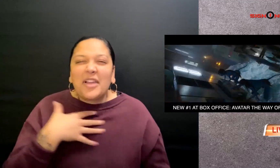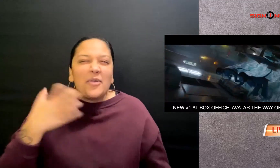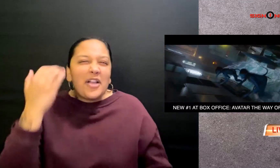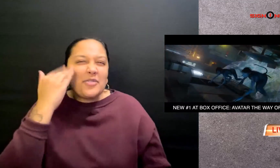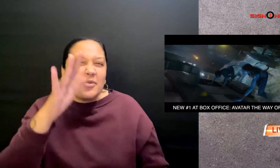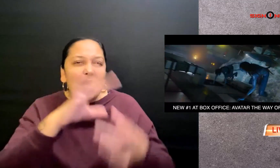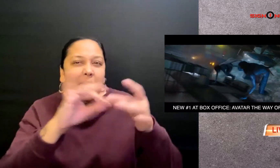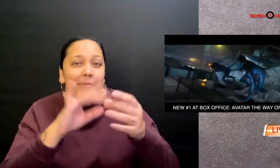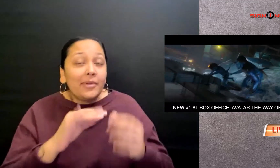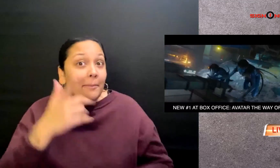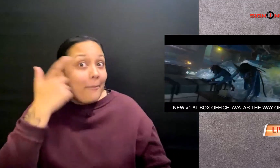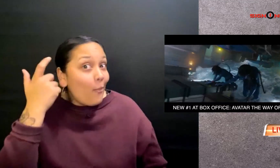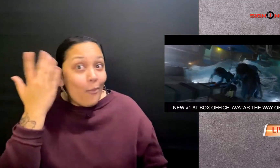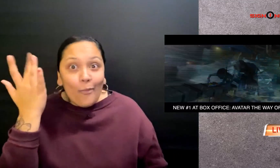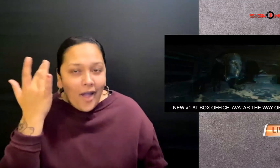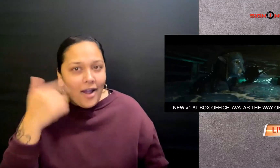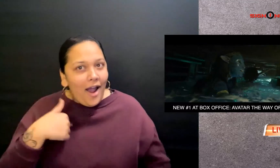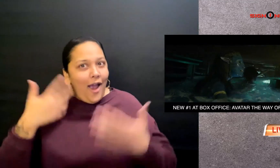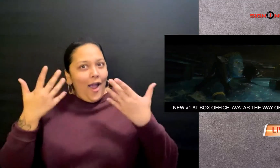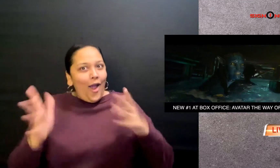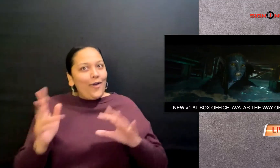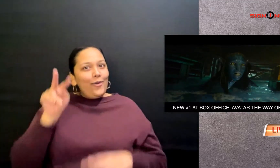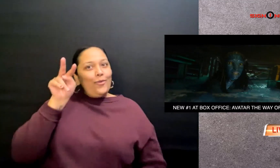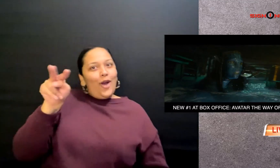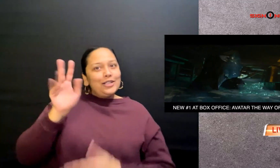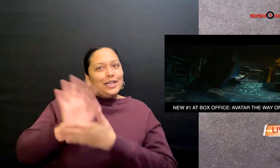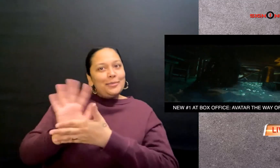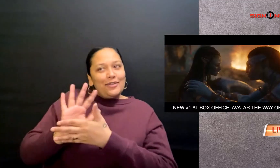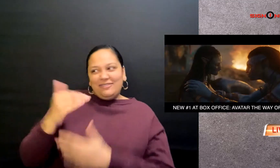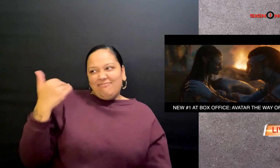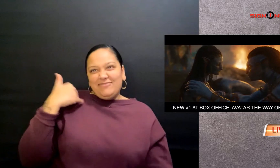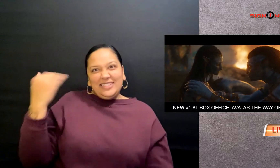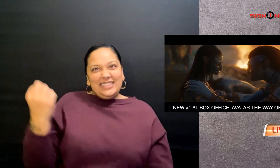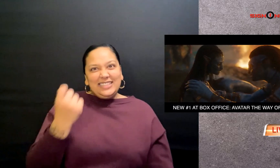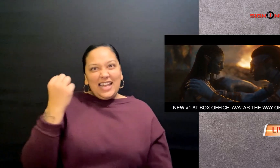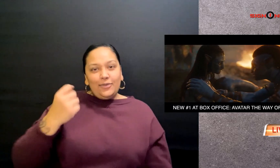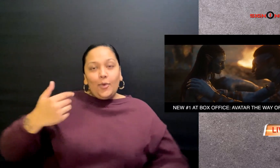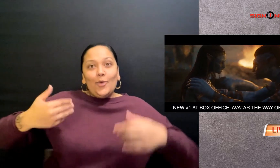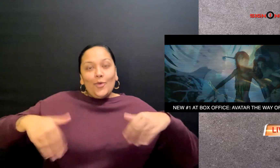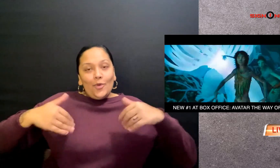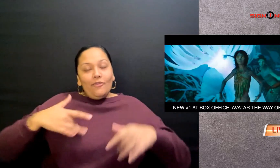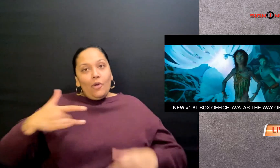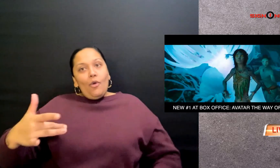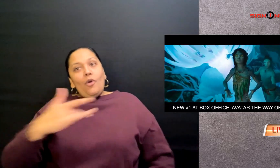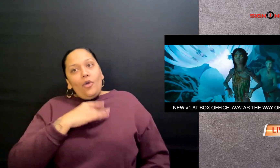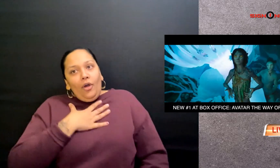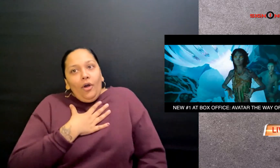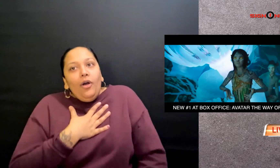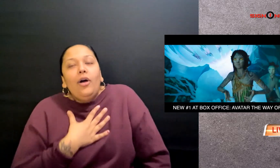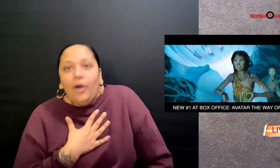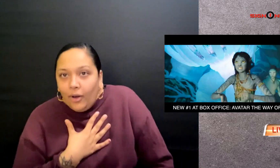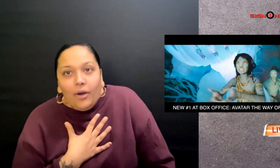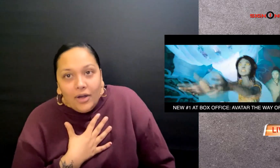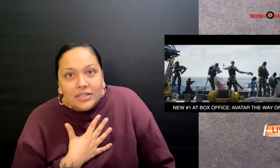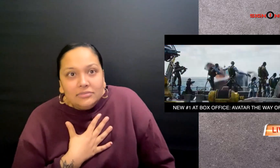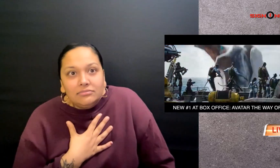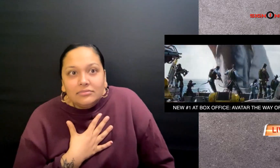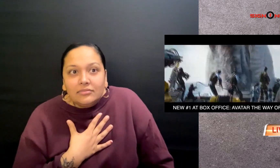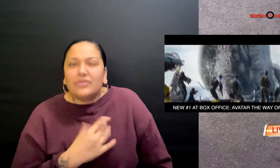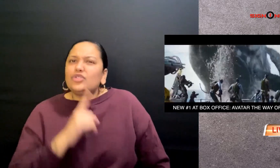I would love to know your comments I already saw the movie this Saturday wow it's a really